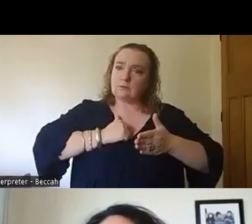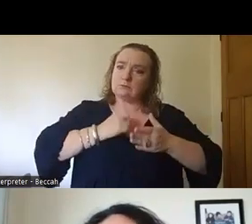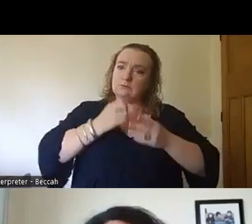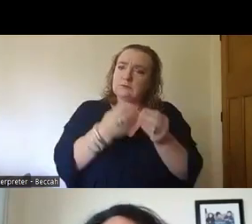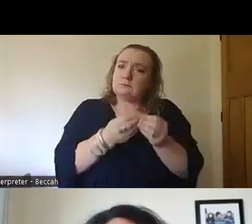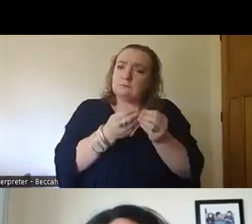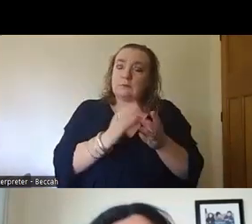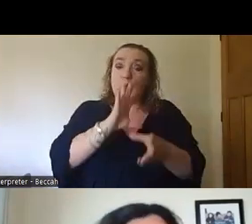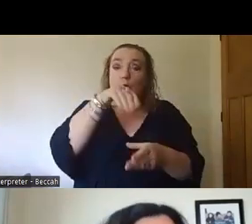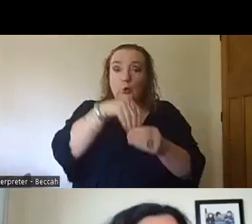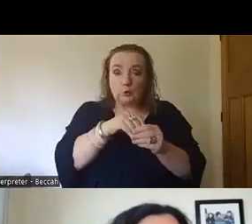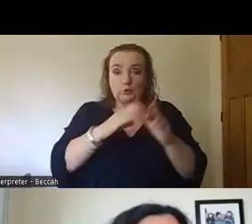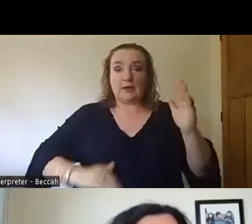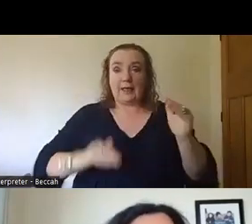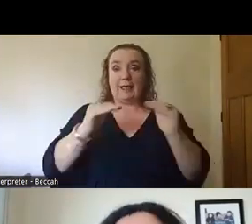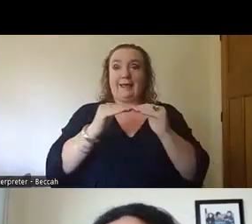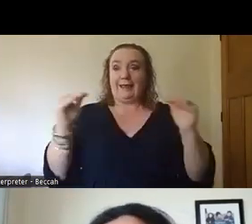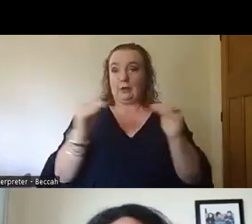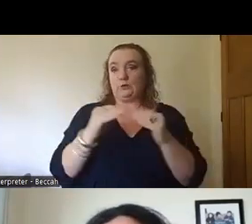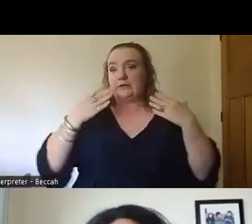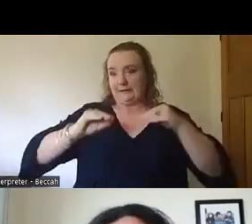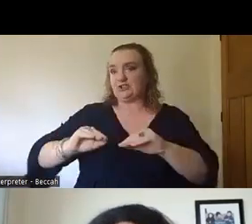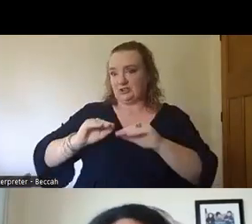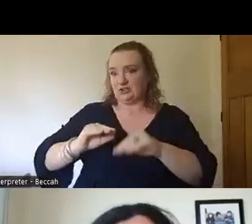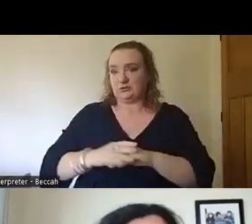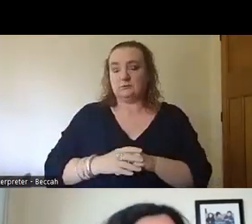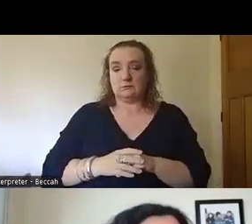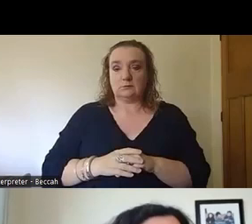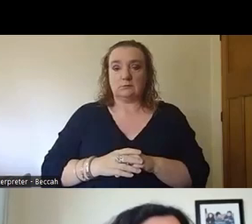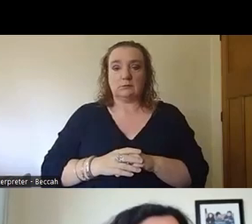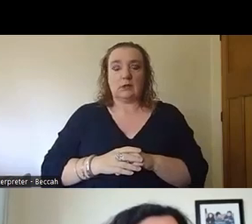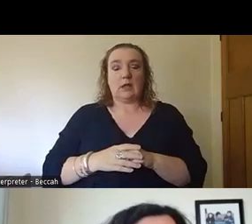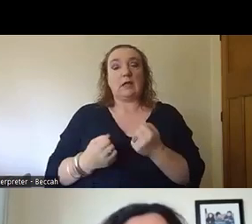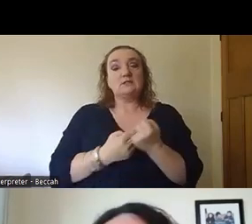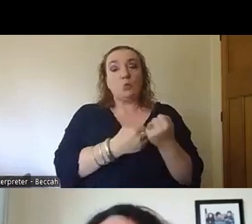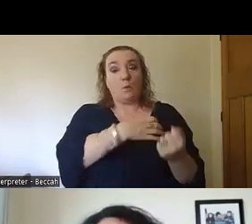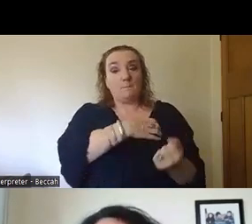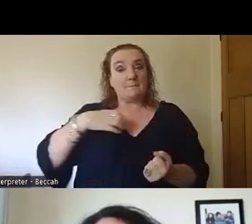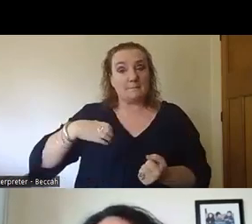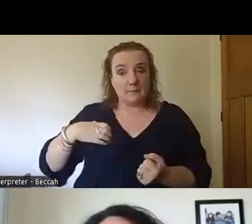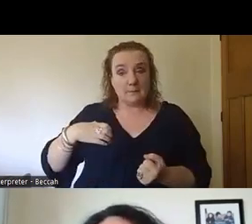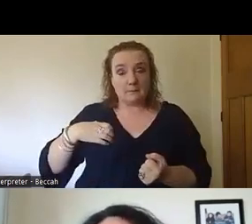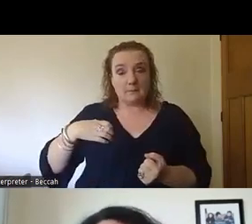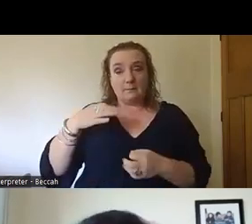and equity in education. Parents support in Parliament, EGL principles,